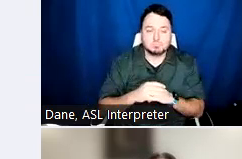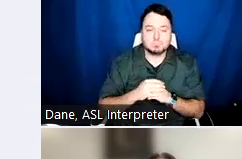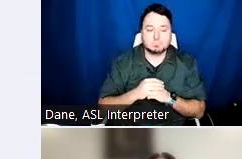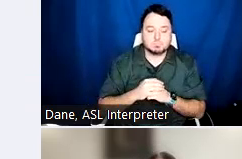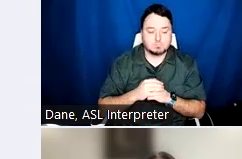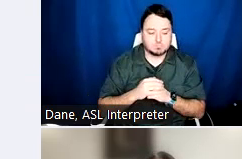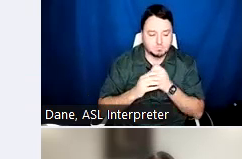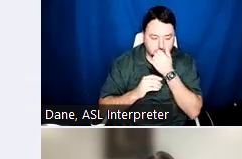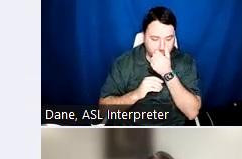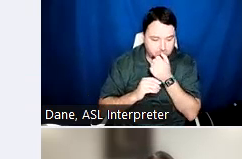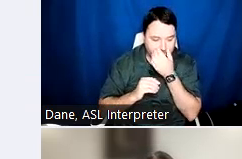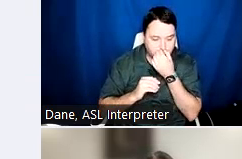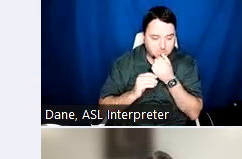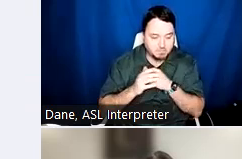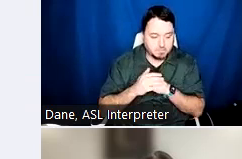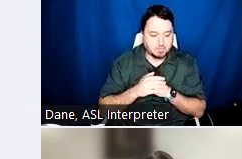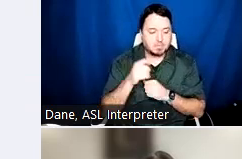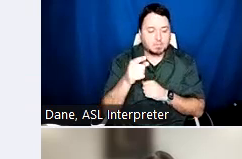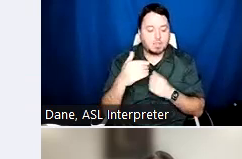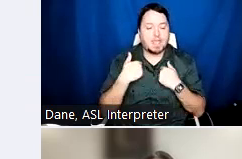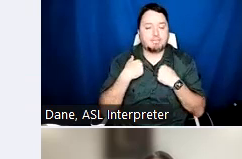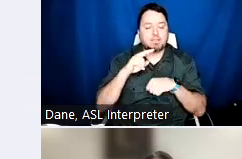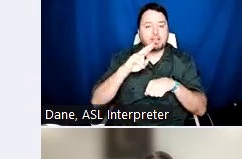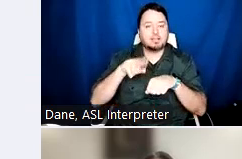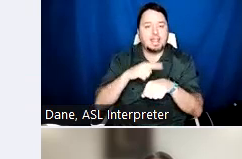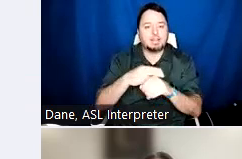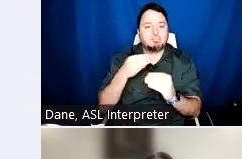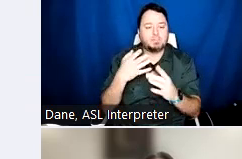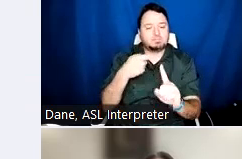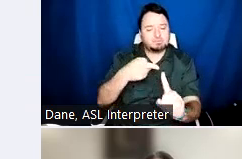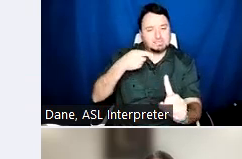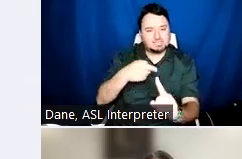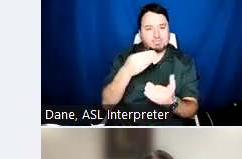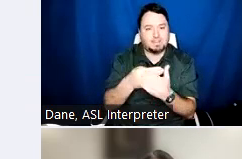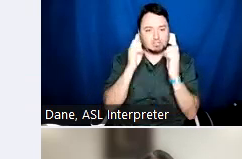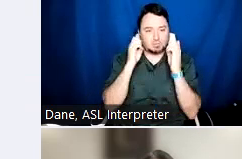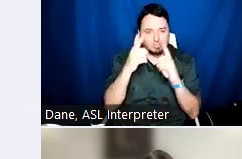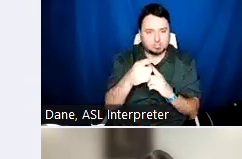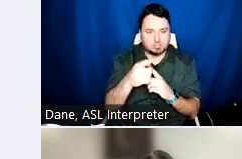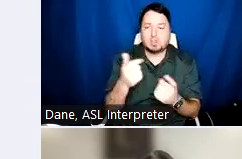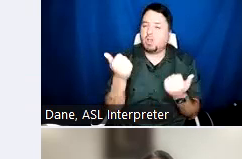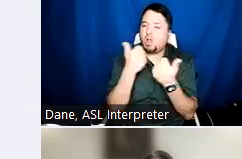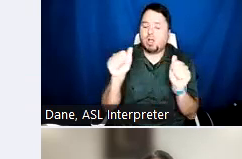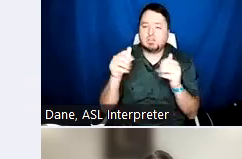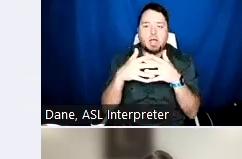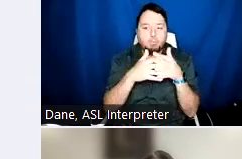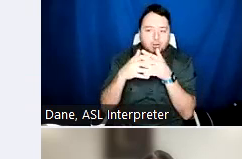We also provide data specific financial education. And for any American Indian or Alaskan native